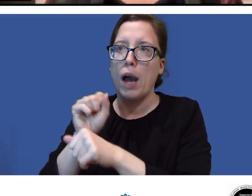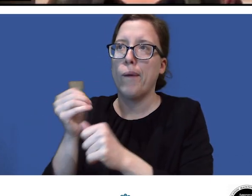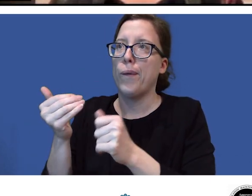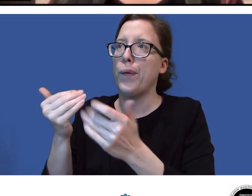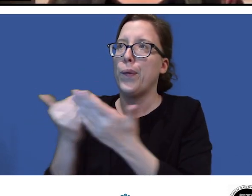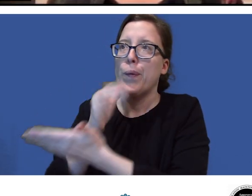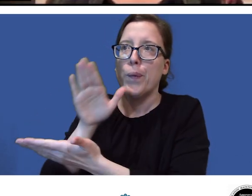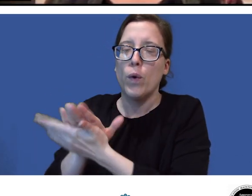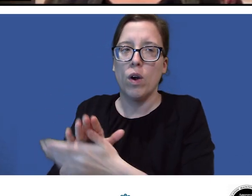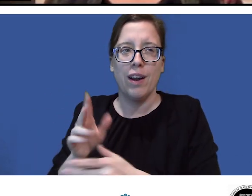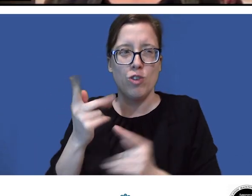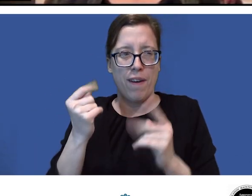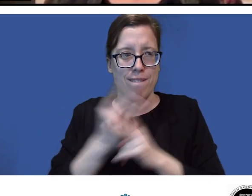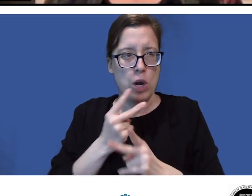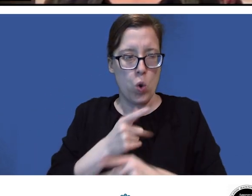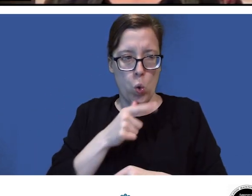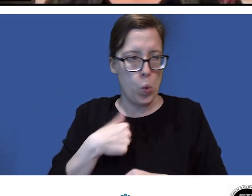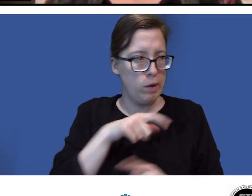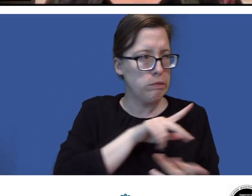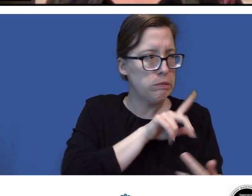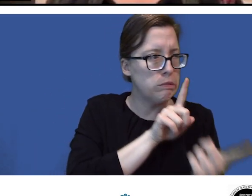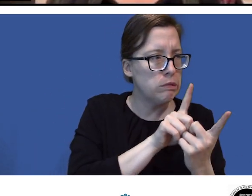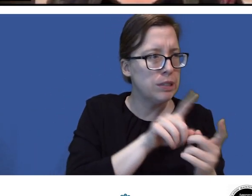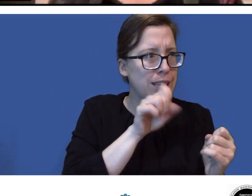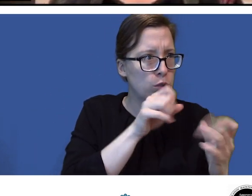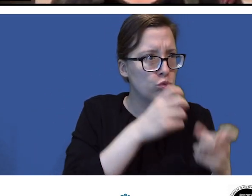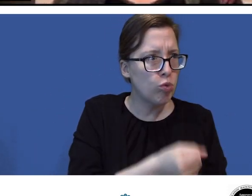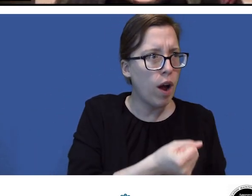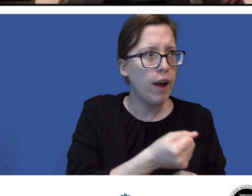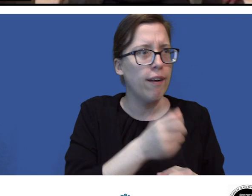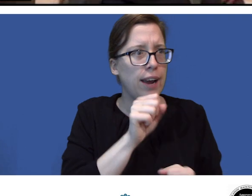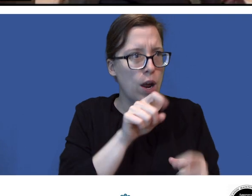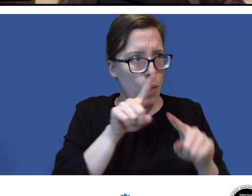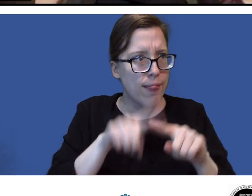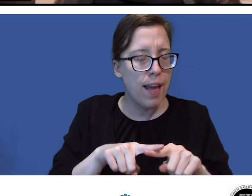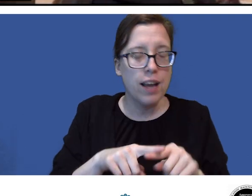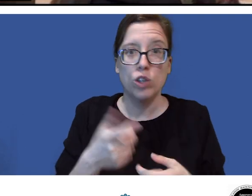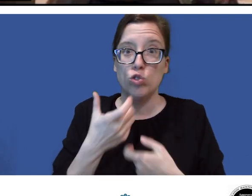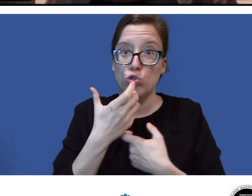And trust is a real big issue, right? And who are you going to trust the most?